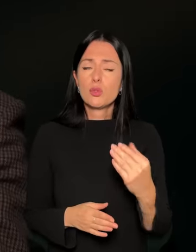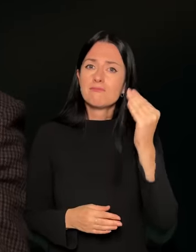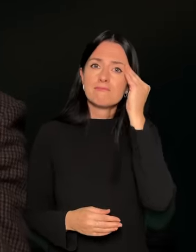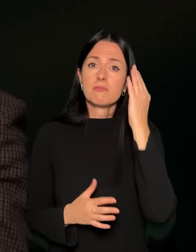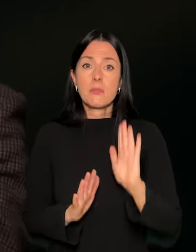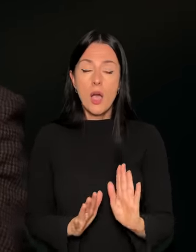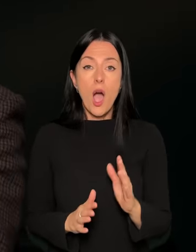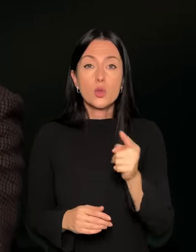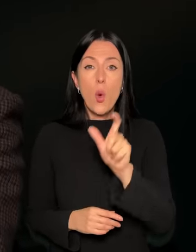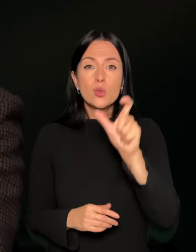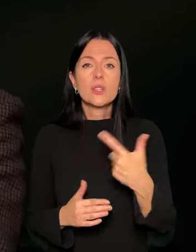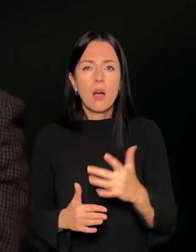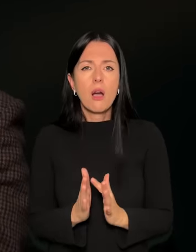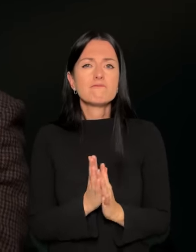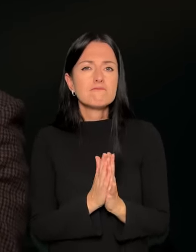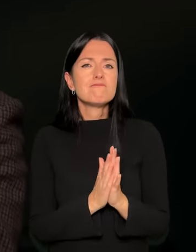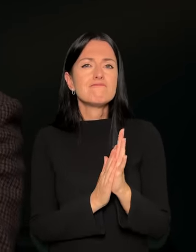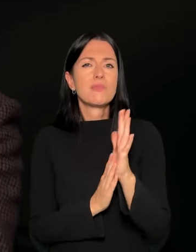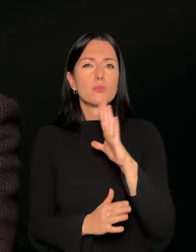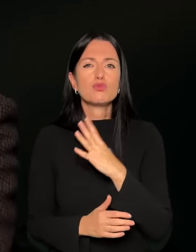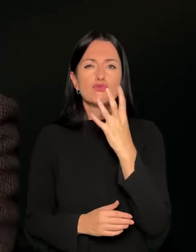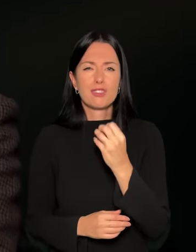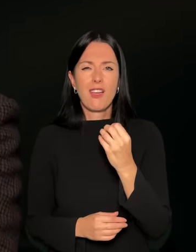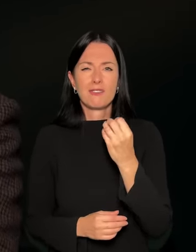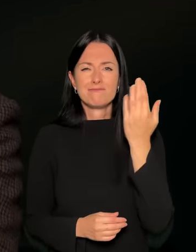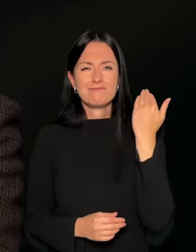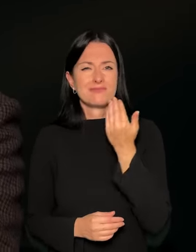But for adults, especially those who grew up with Soviet-era biases